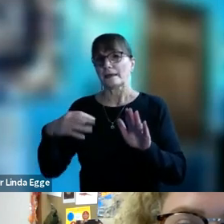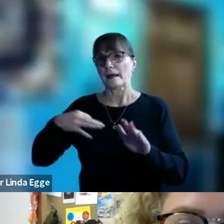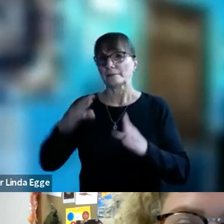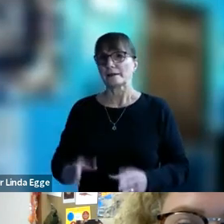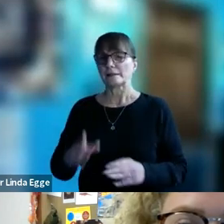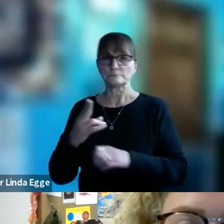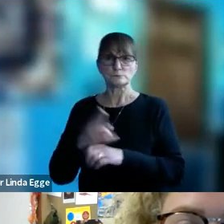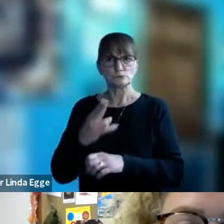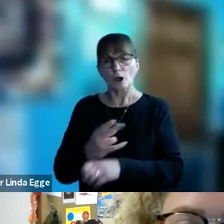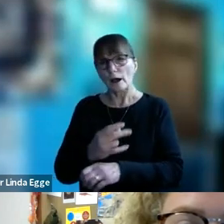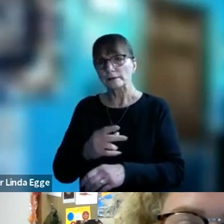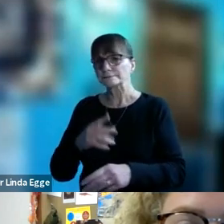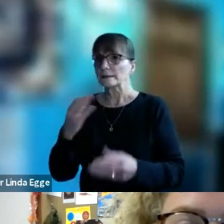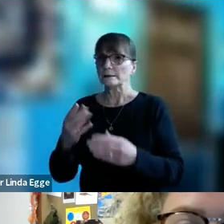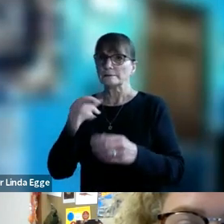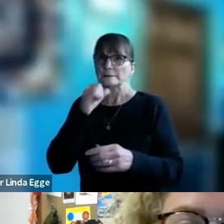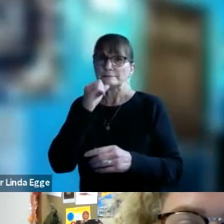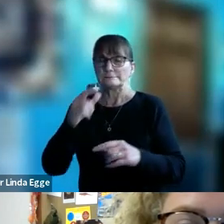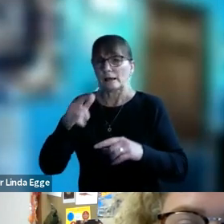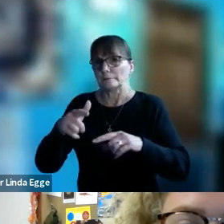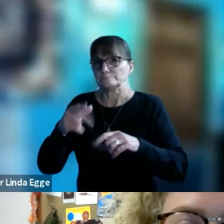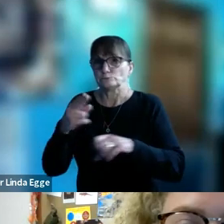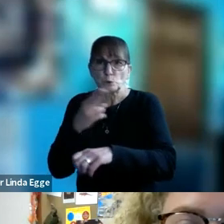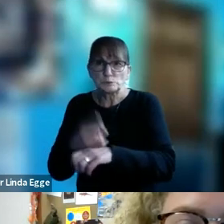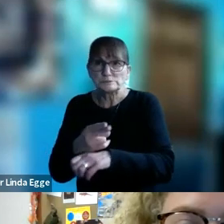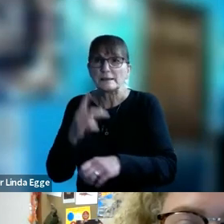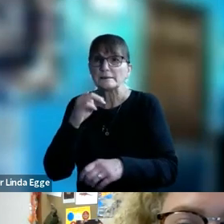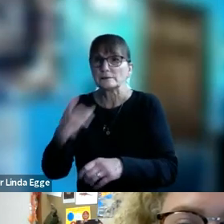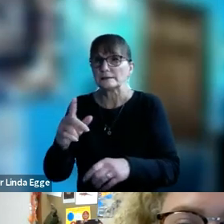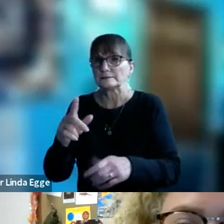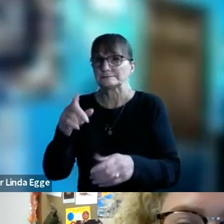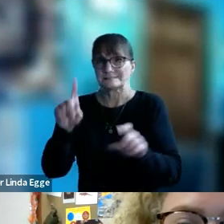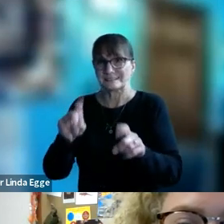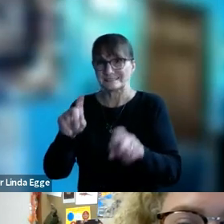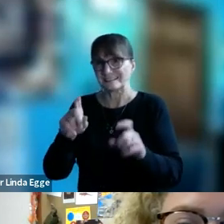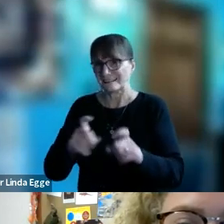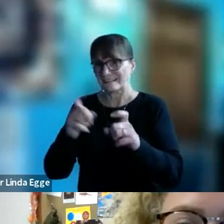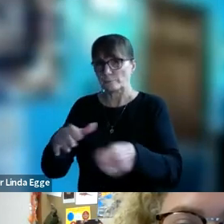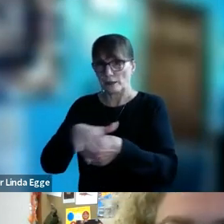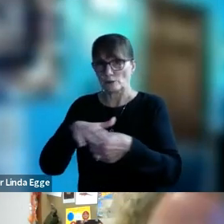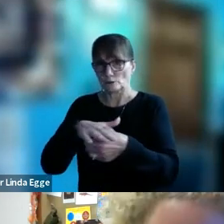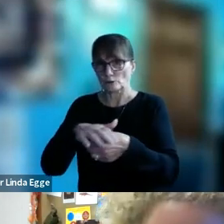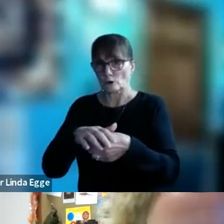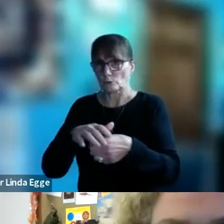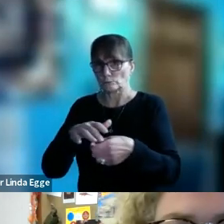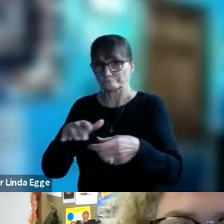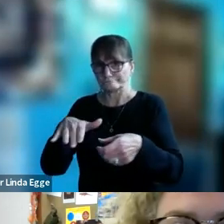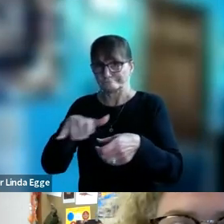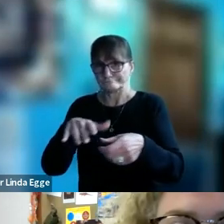periods of sobriety, would a home drug test administered by a local township be worth documenting, or does it have to be a test administered